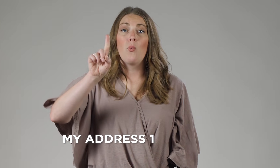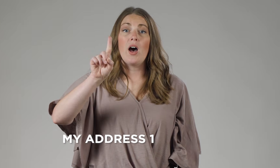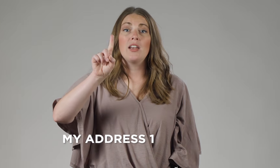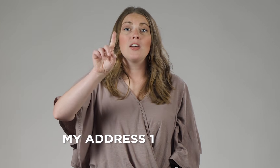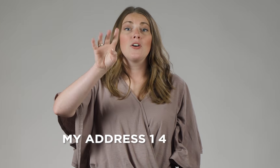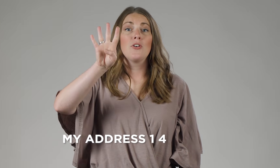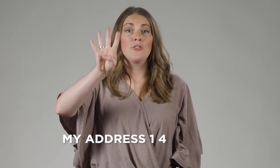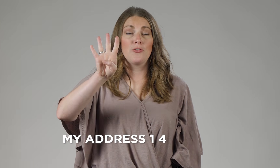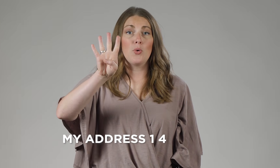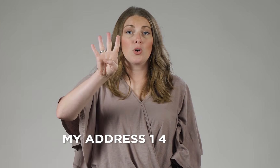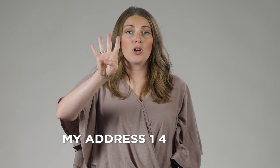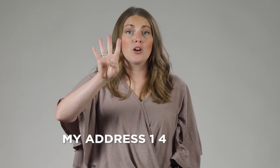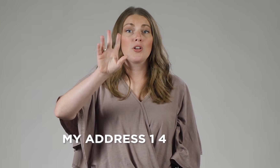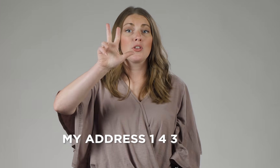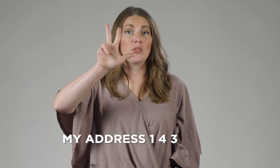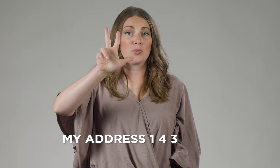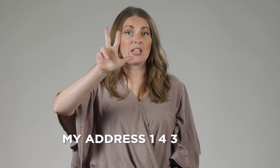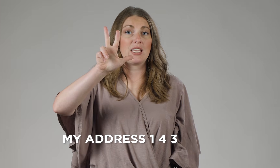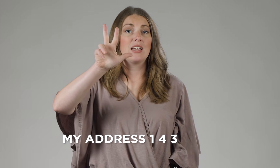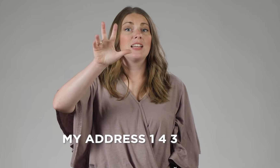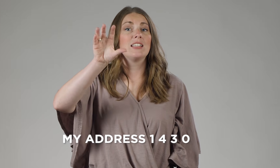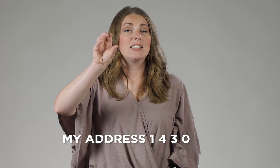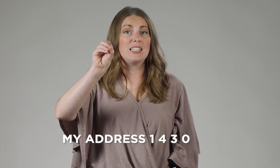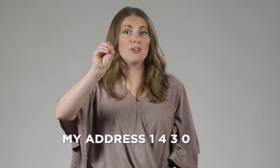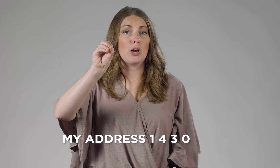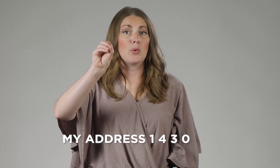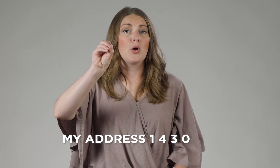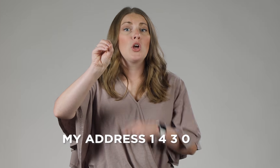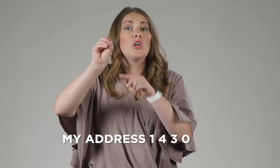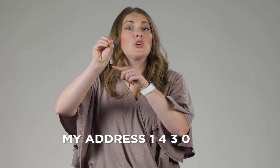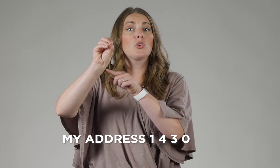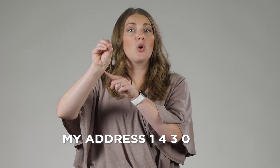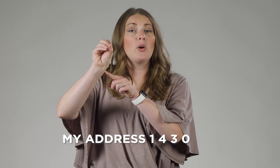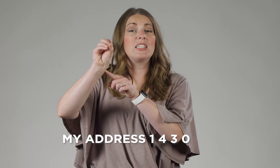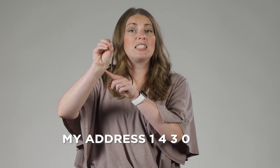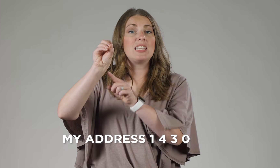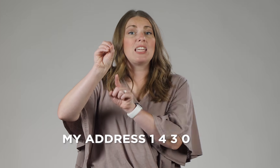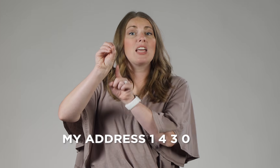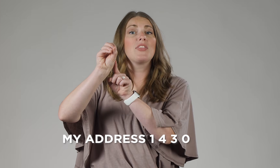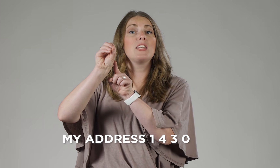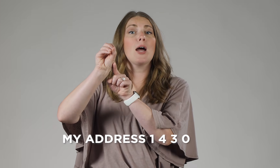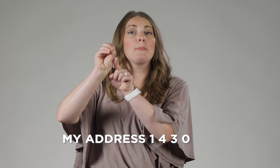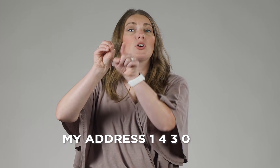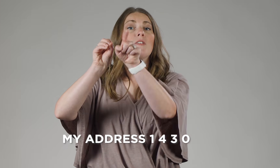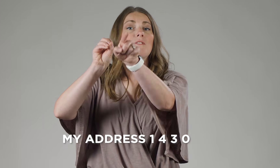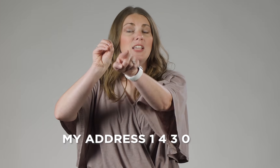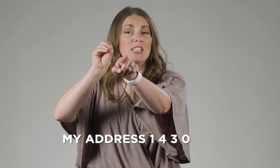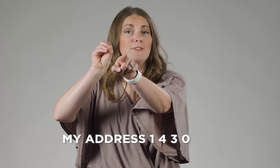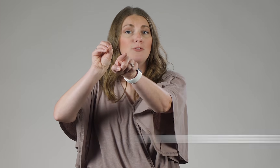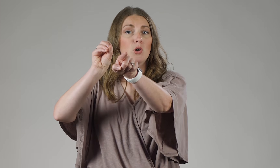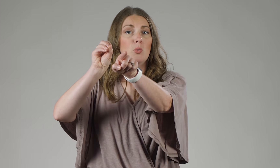one-four-three-zero you're going to see the number facing forward,